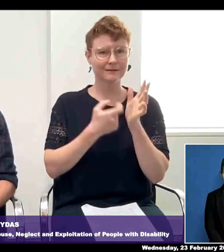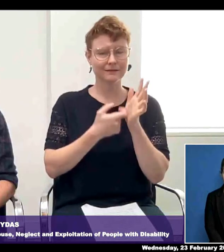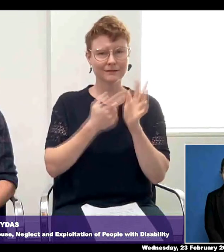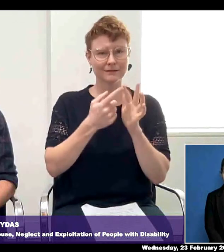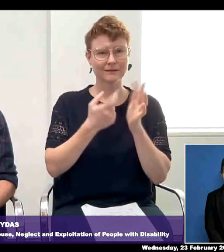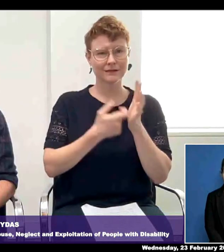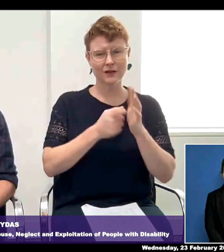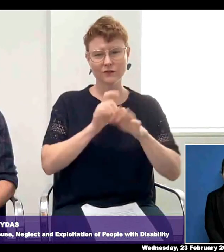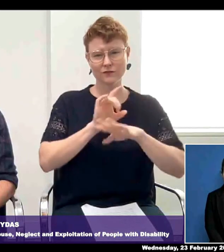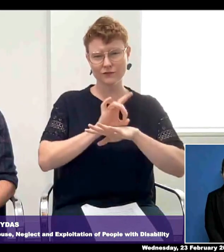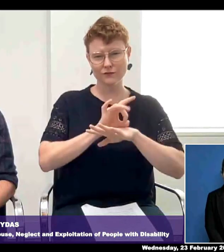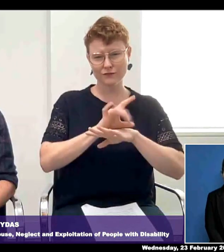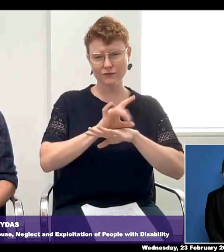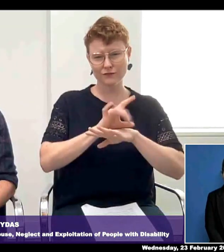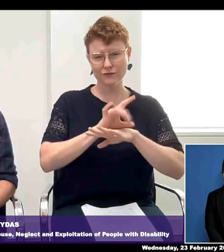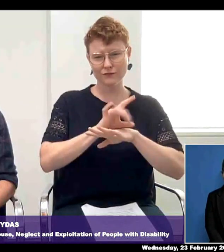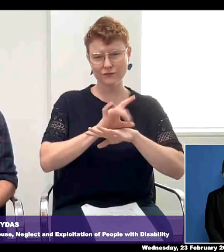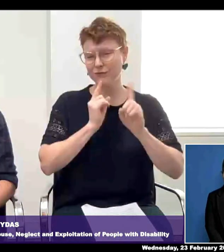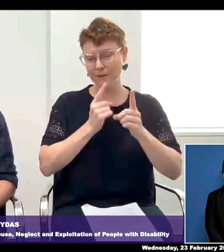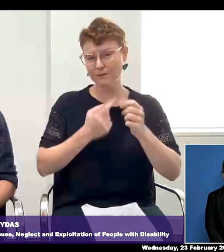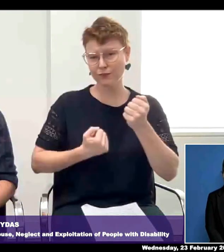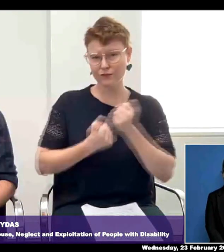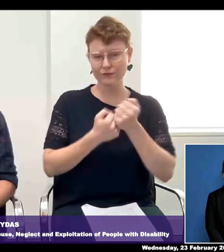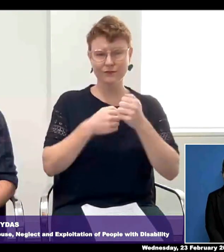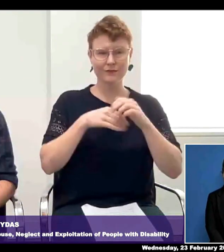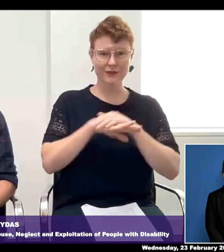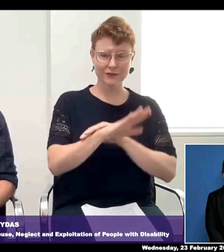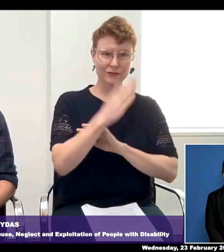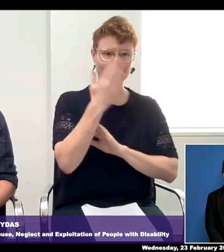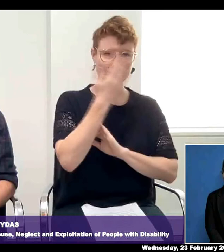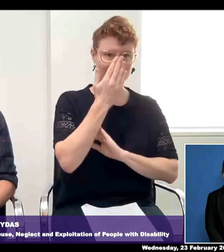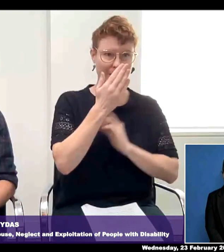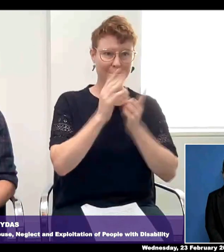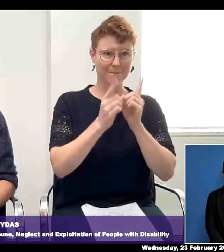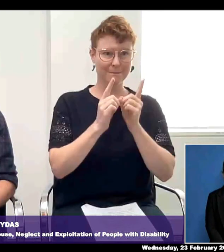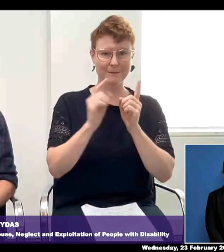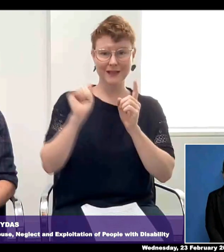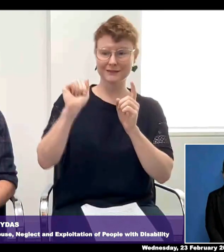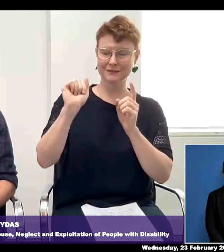When young disabled people do receive career counselling and information about what is